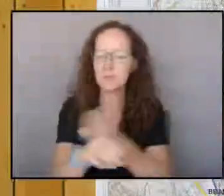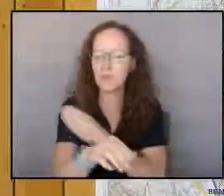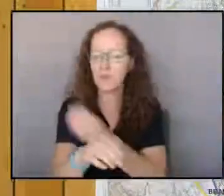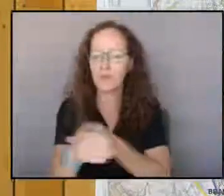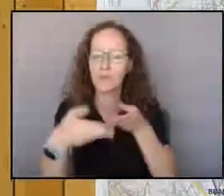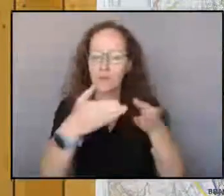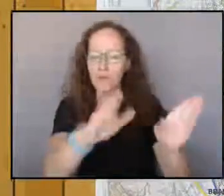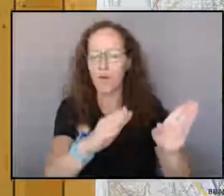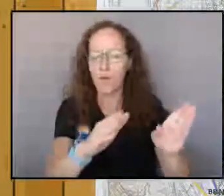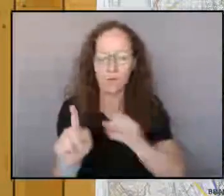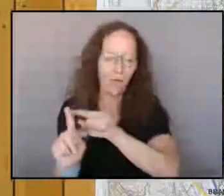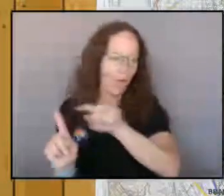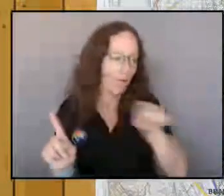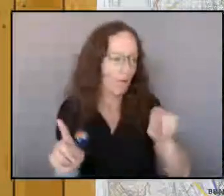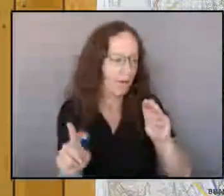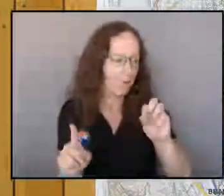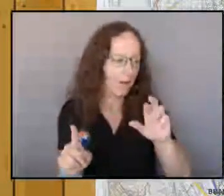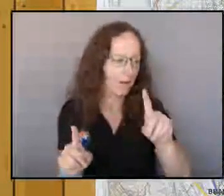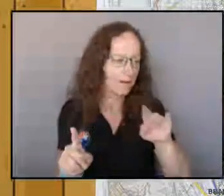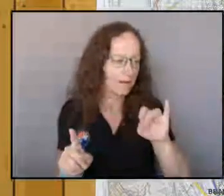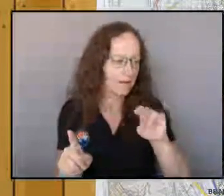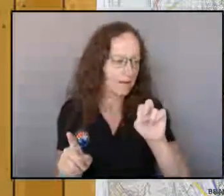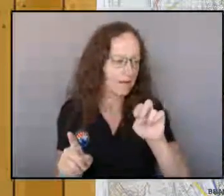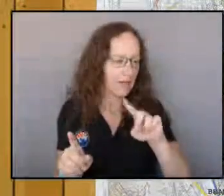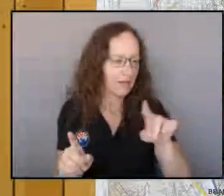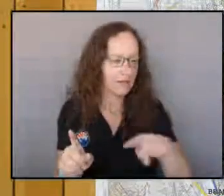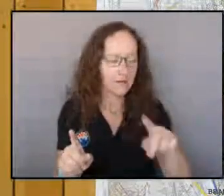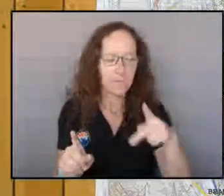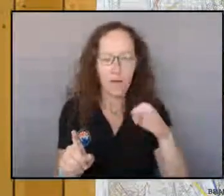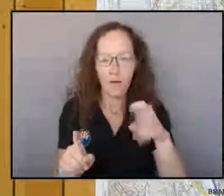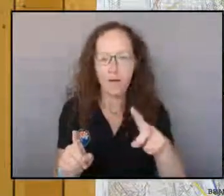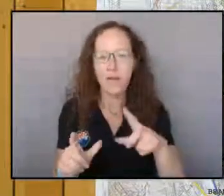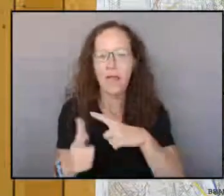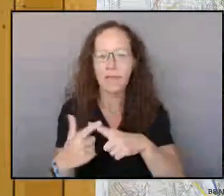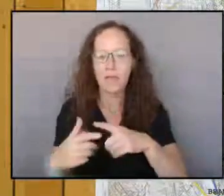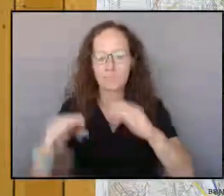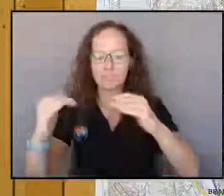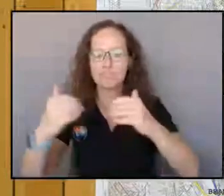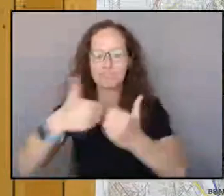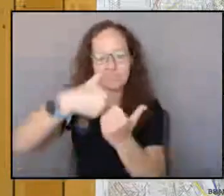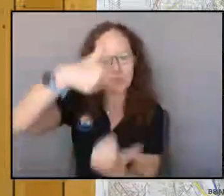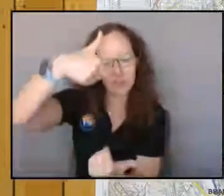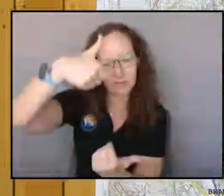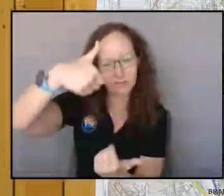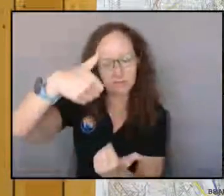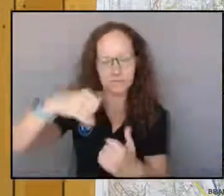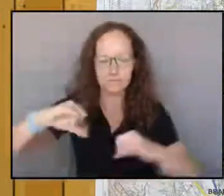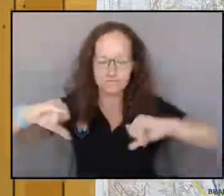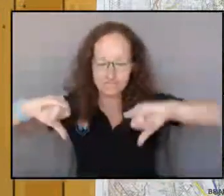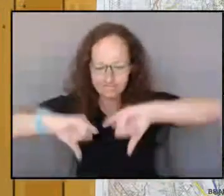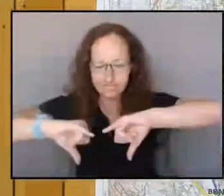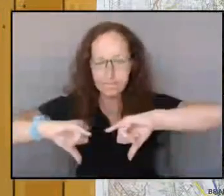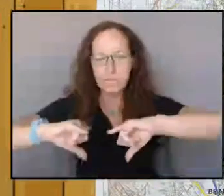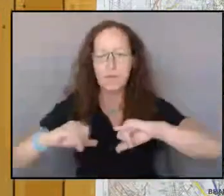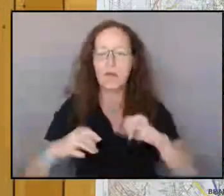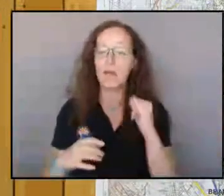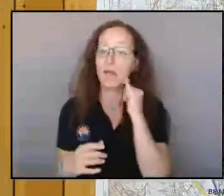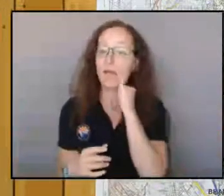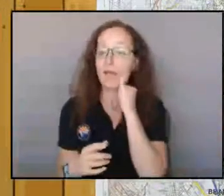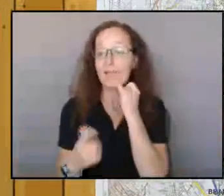IF THIS FIRE TO THE WEST WAS TO PUSH OUT, WE MAY CHOOSE TO DO THE SAME THING AND HOLD THE 518 ROAD HERE. WHAT WE DO IS WE PRE-PLAN THESE.